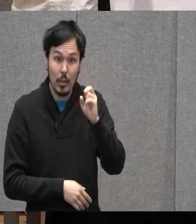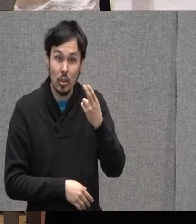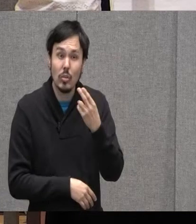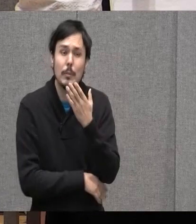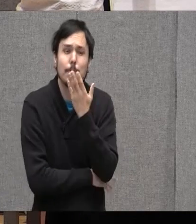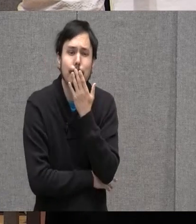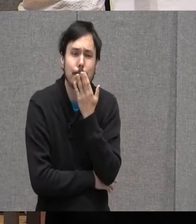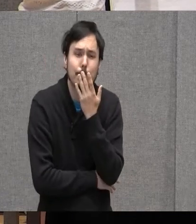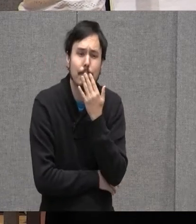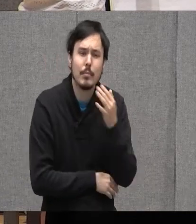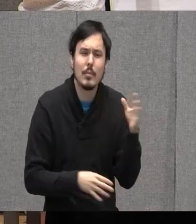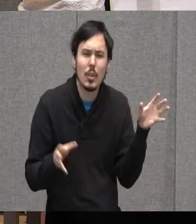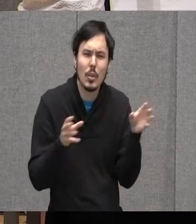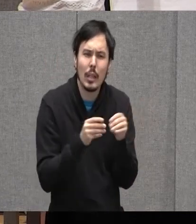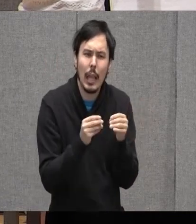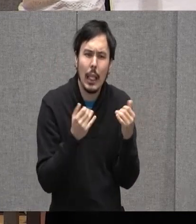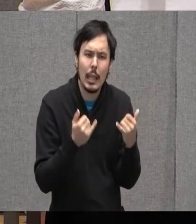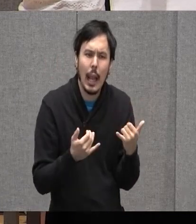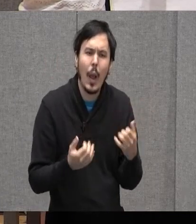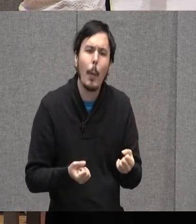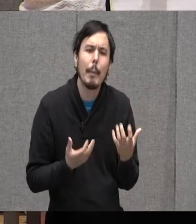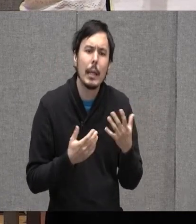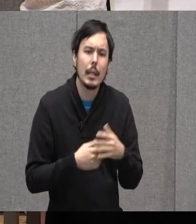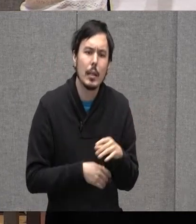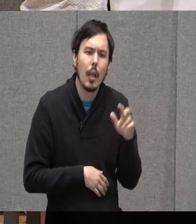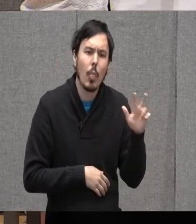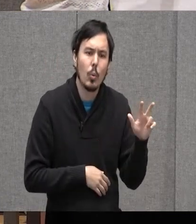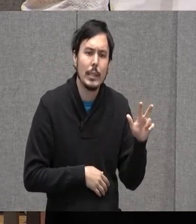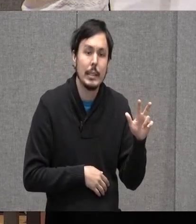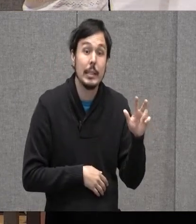How many do we have so far? Three, six, nine, okay.